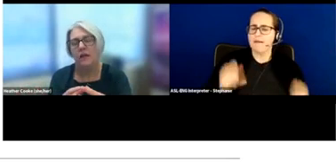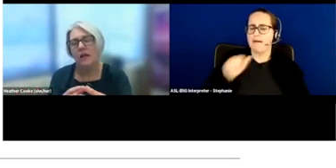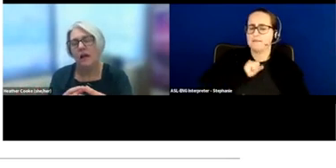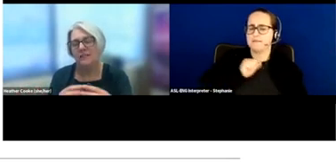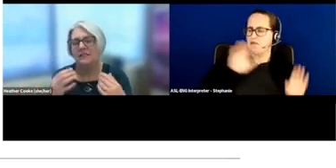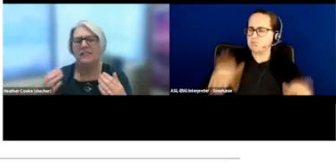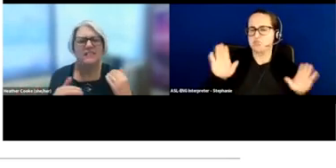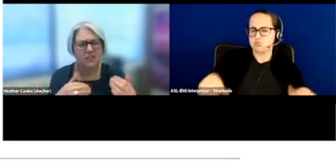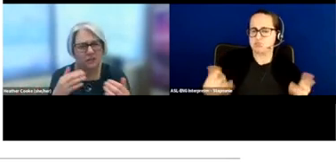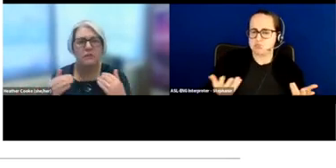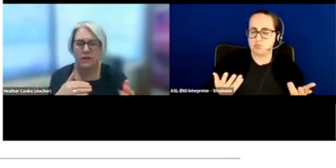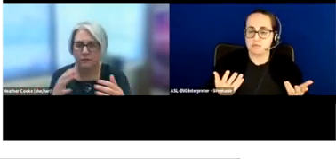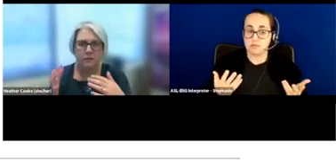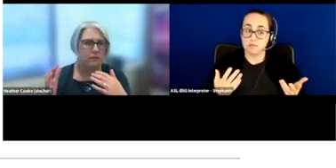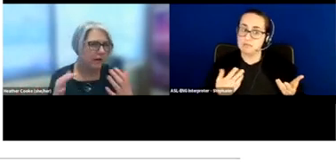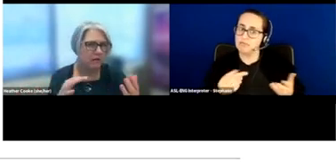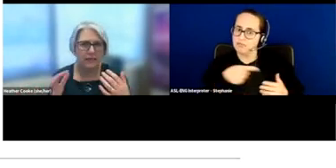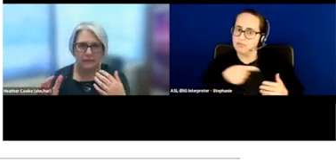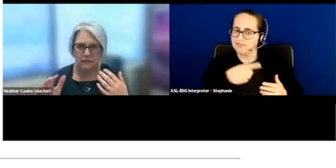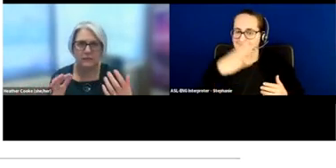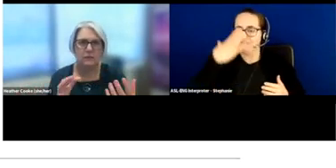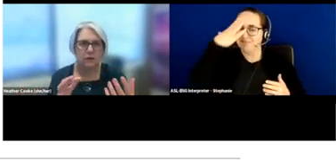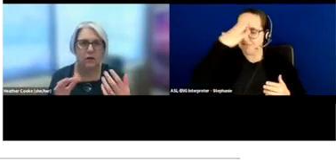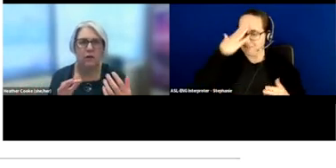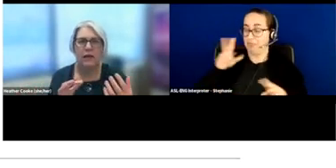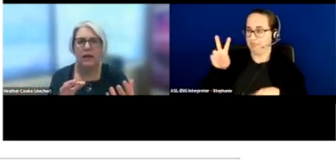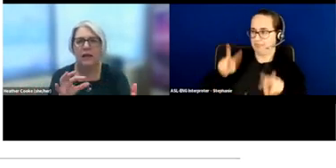this by yourself, I suggest that she was aware of those power